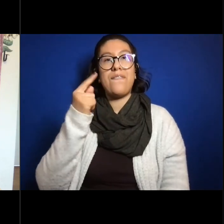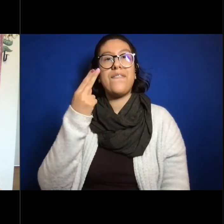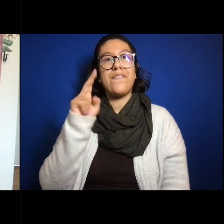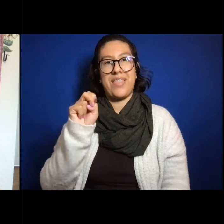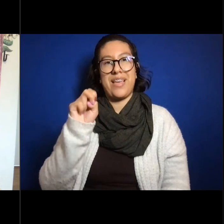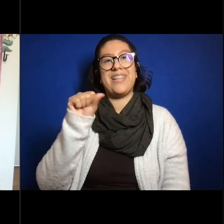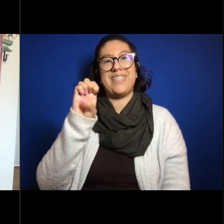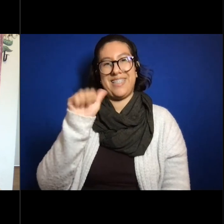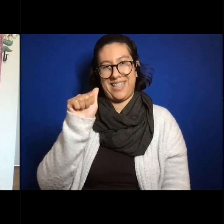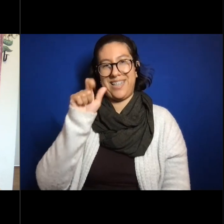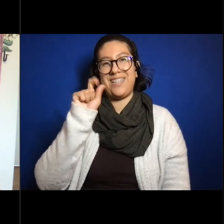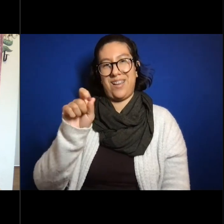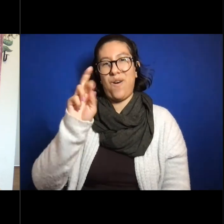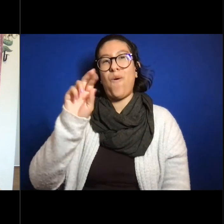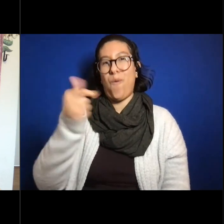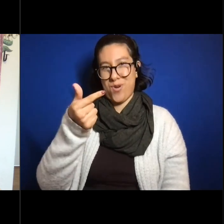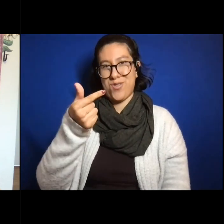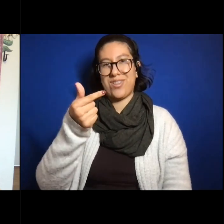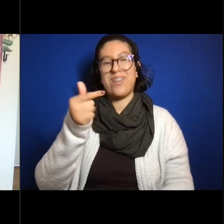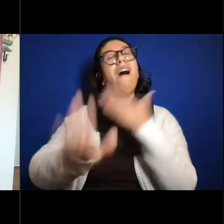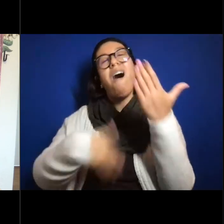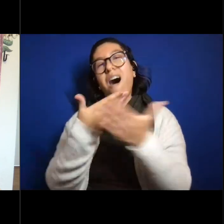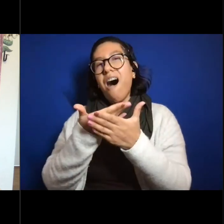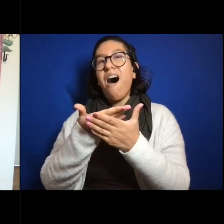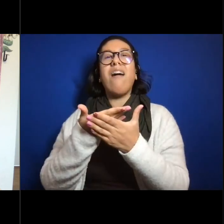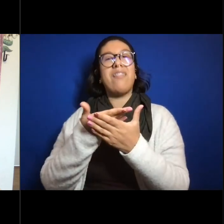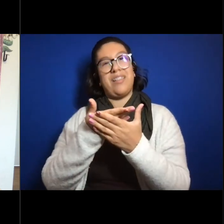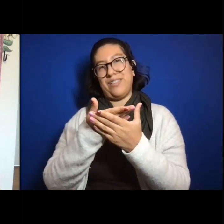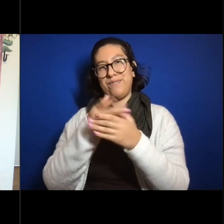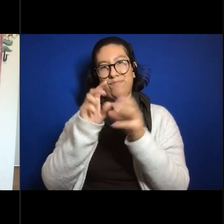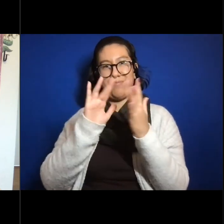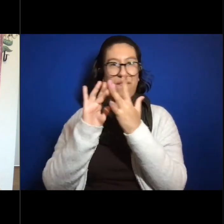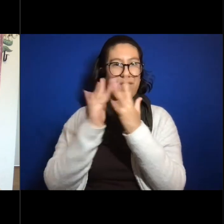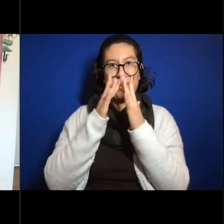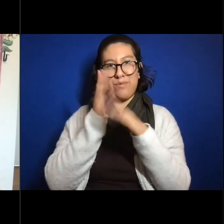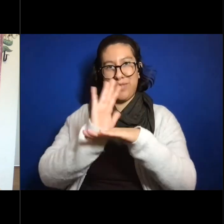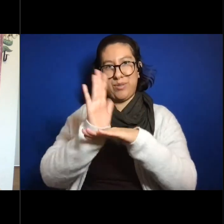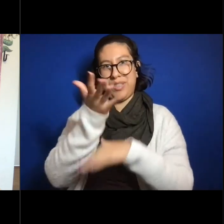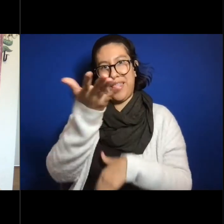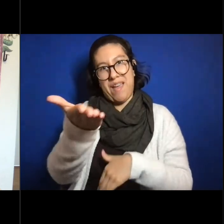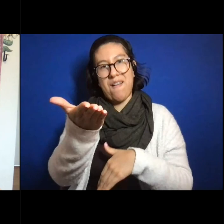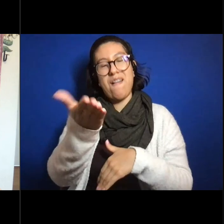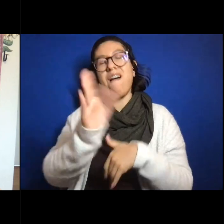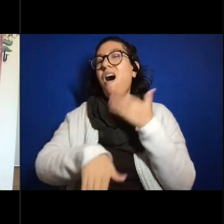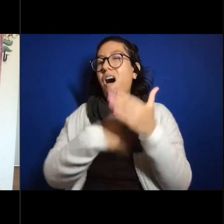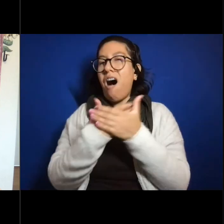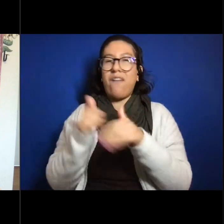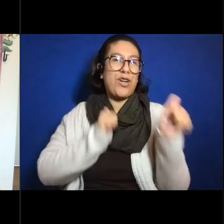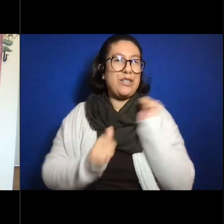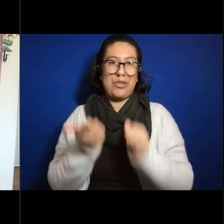on the NOAA Live website page, you can get to all of our episodes that way and you can search them